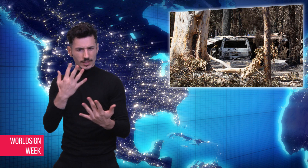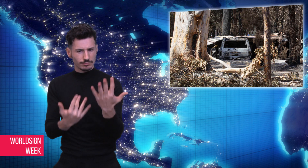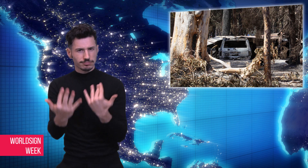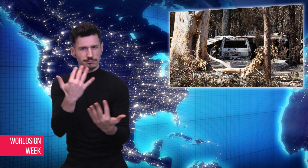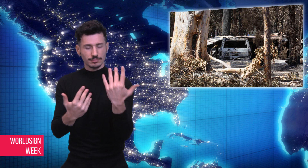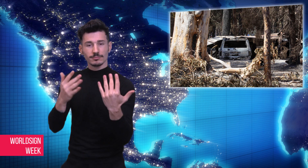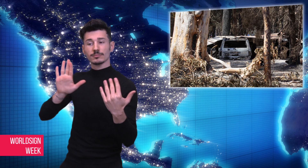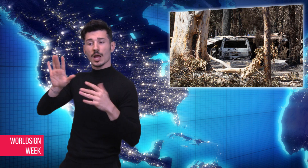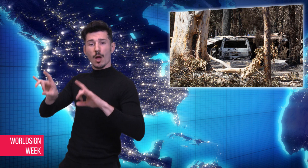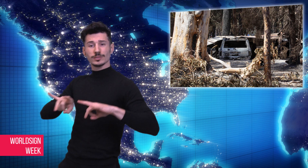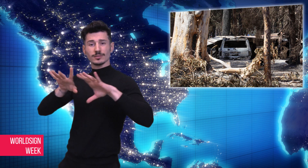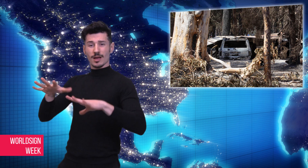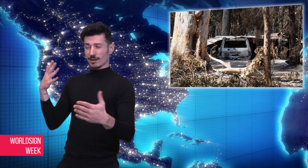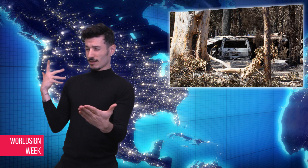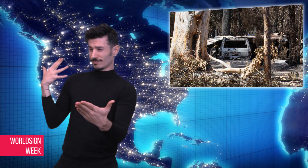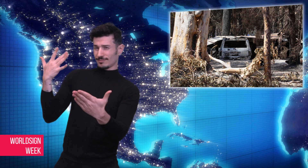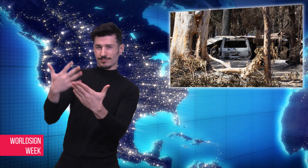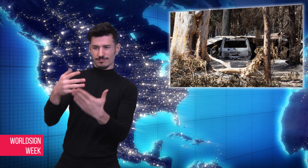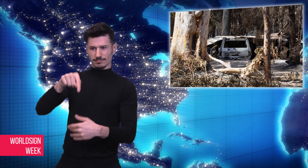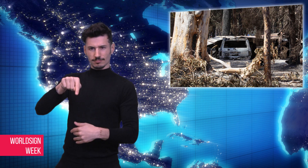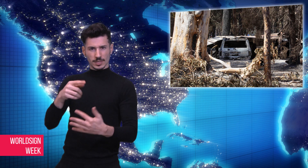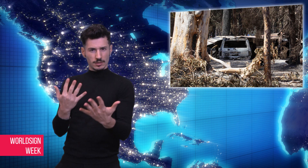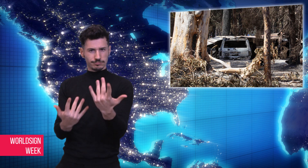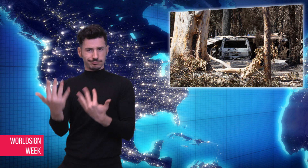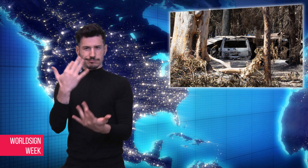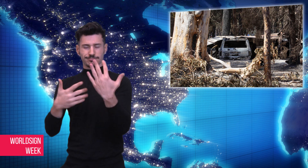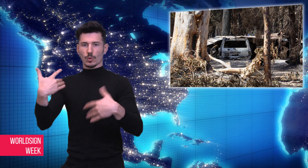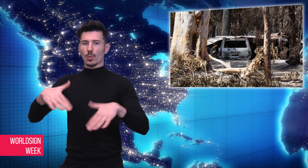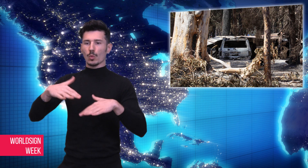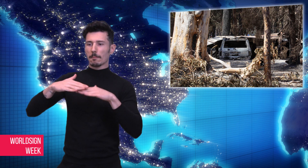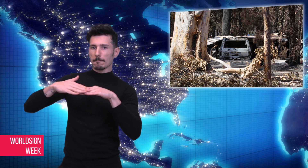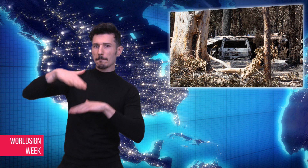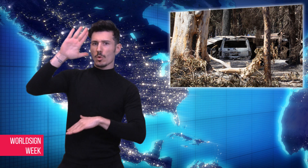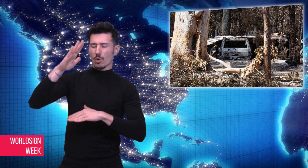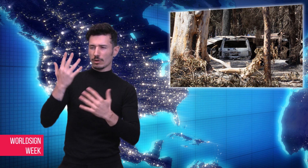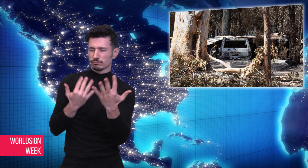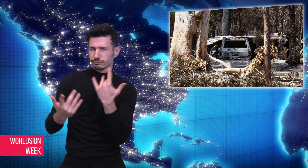homes, and claimed three lives.